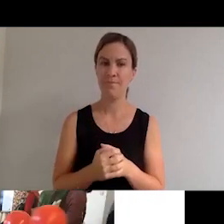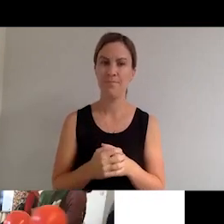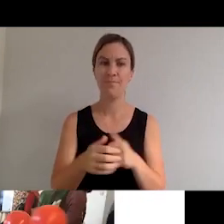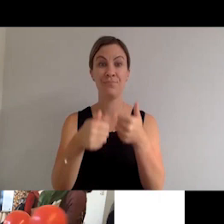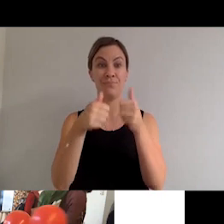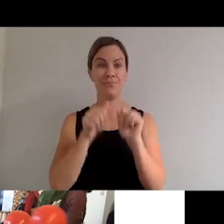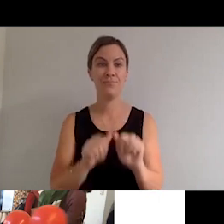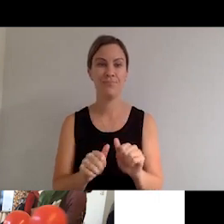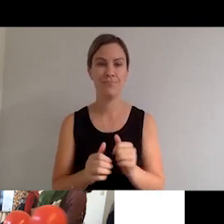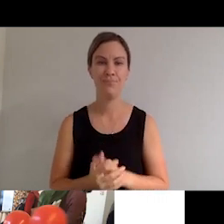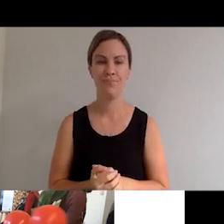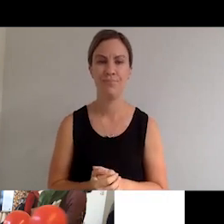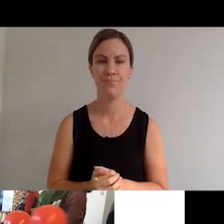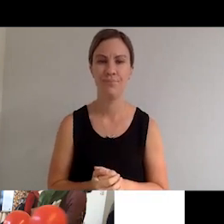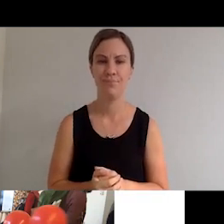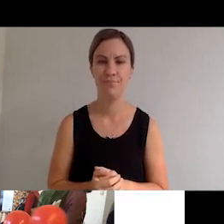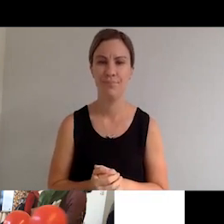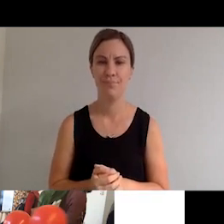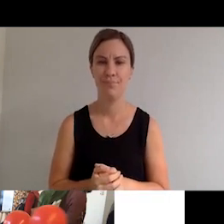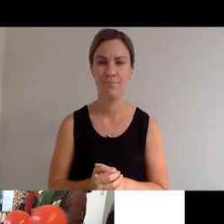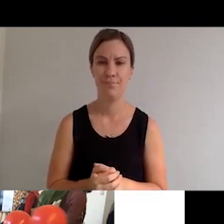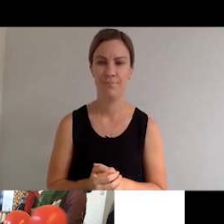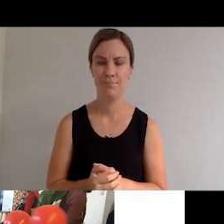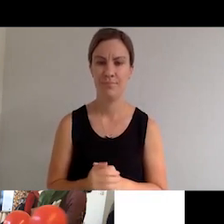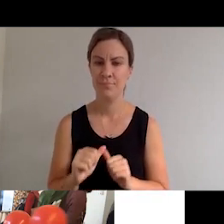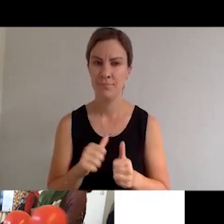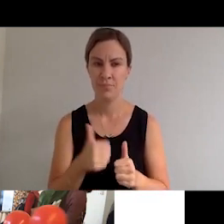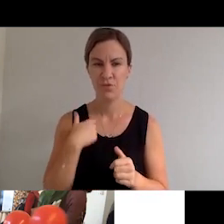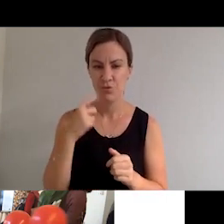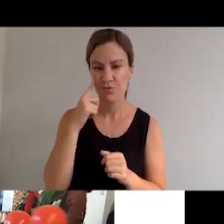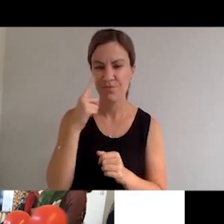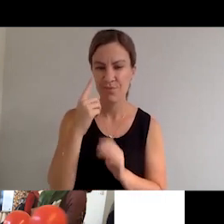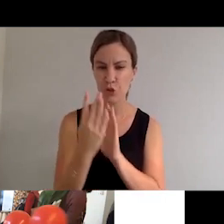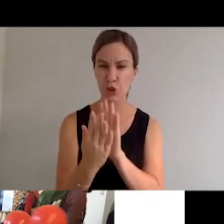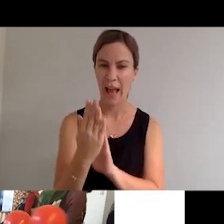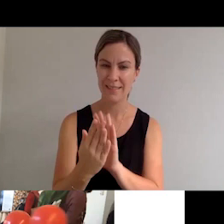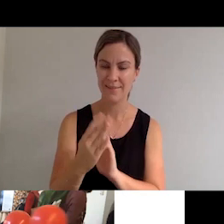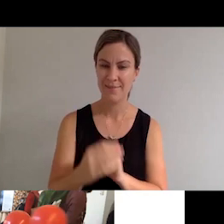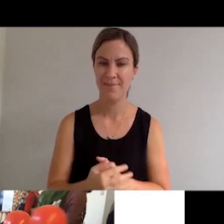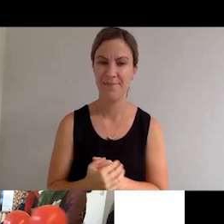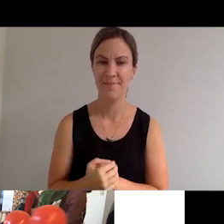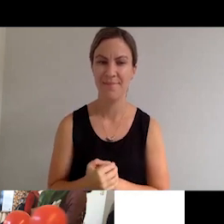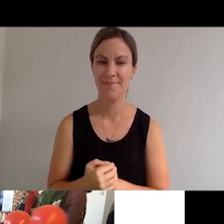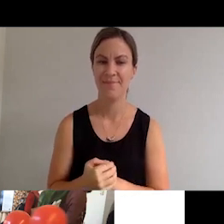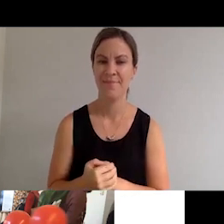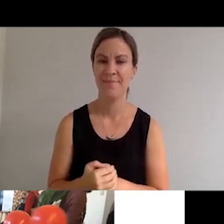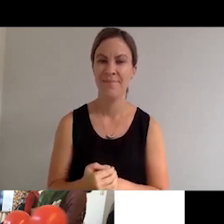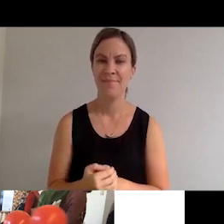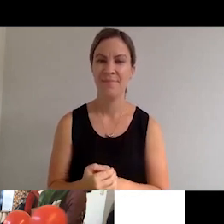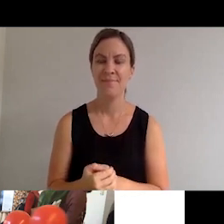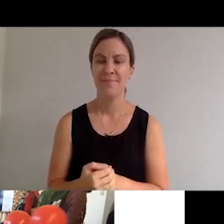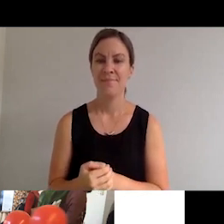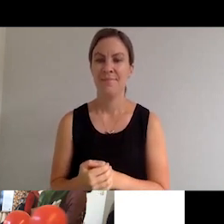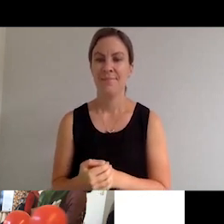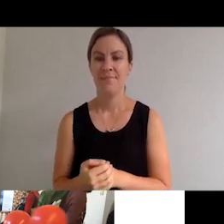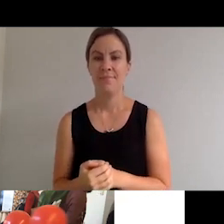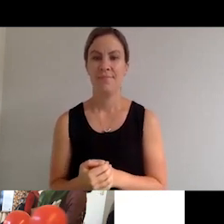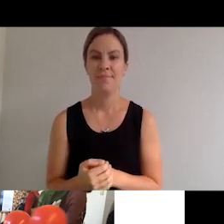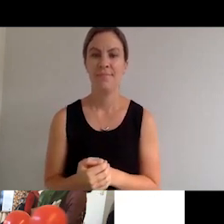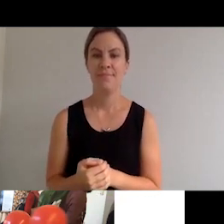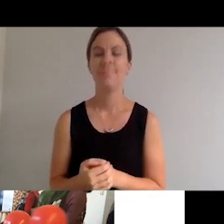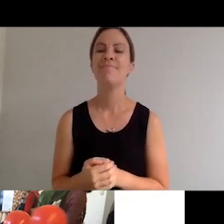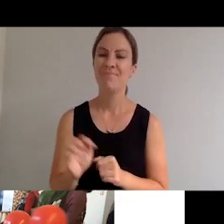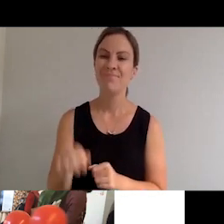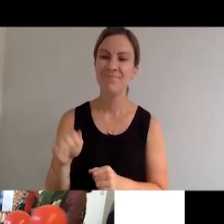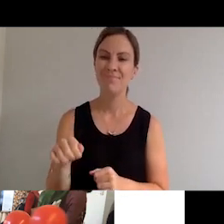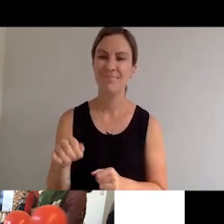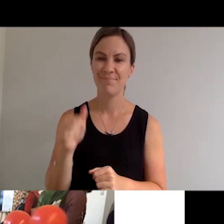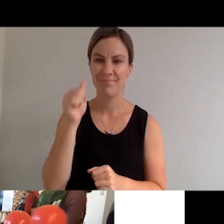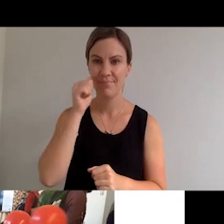I will just check in on the chat.